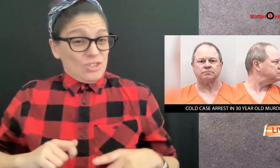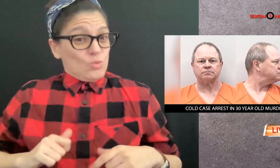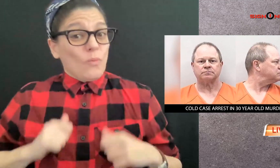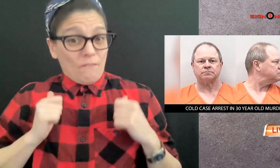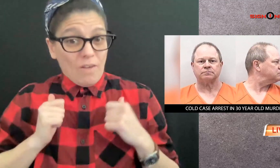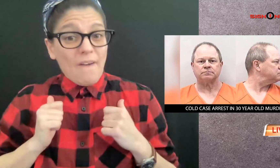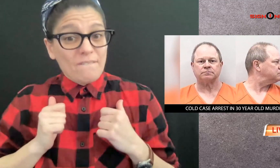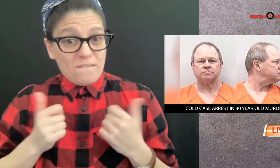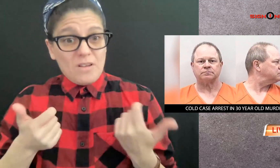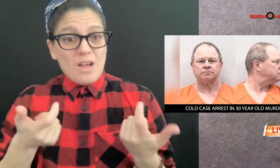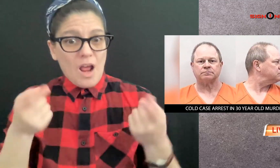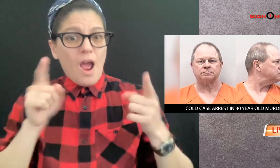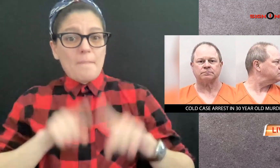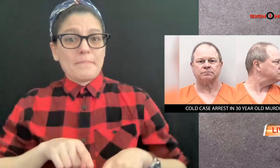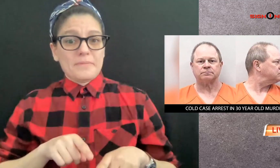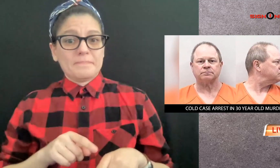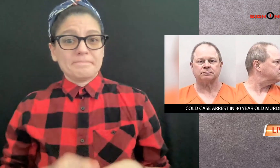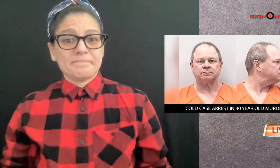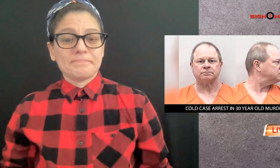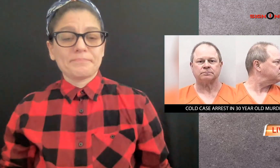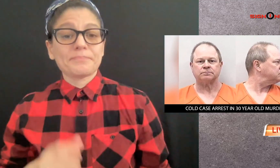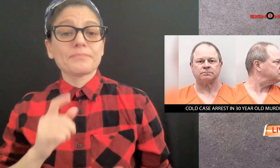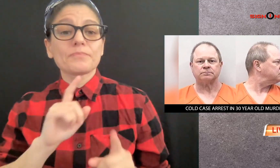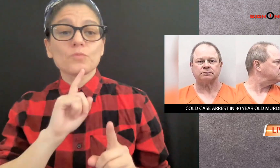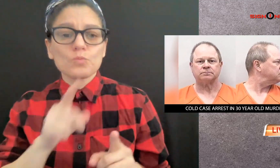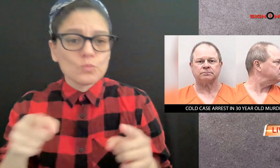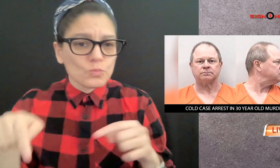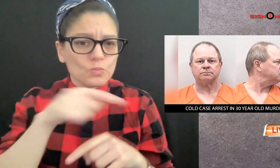into her apartment but she survived the attack